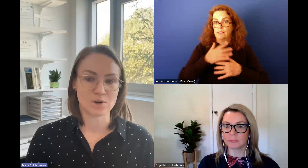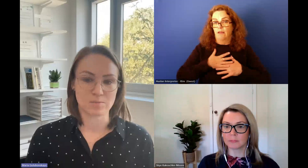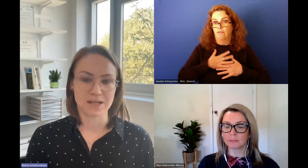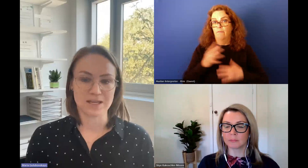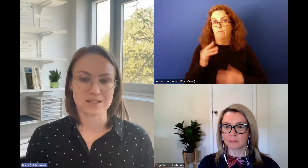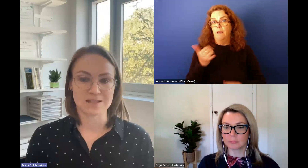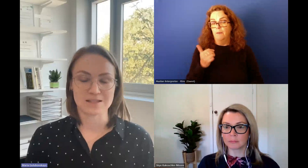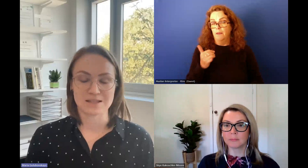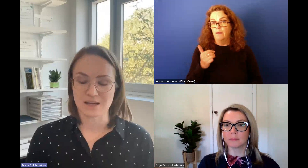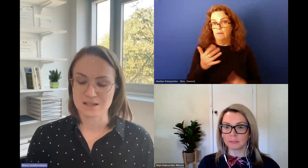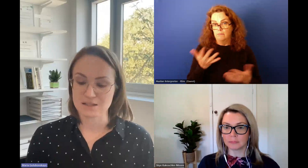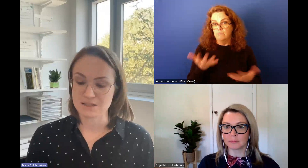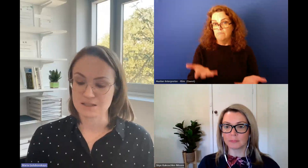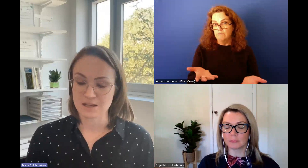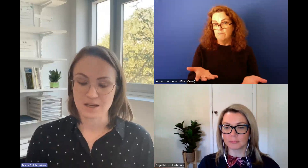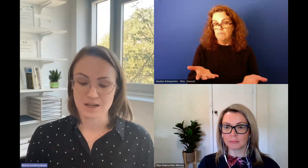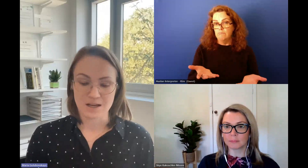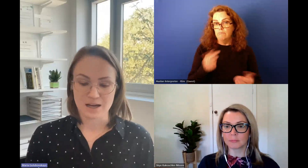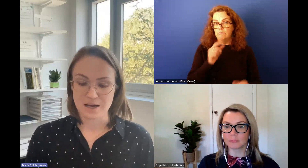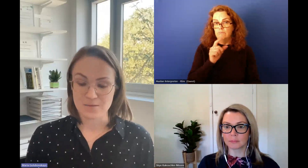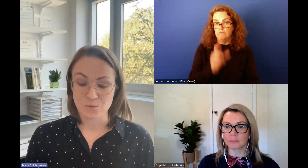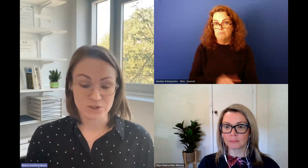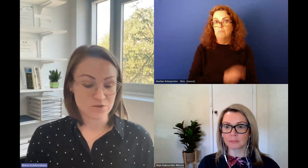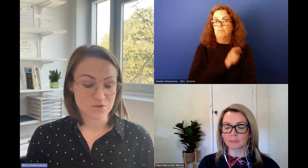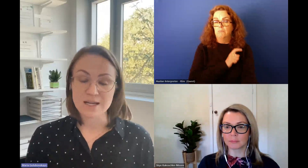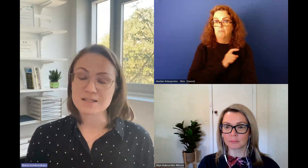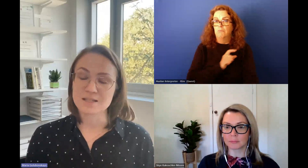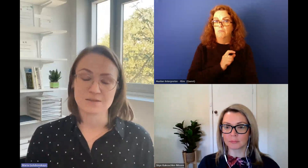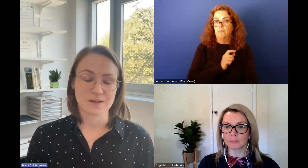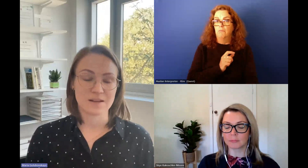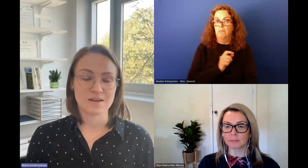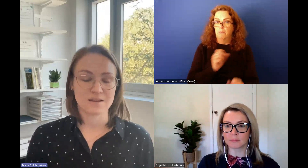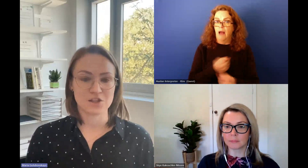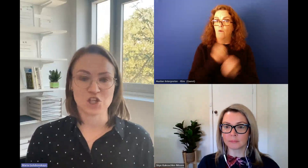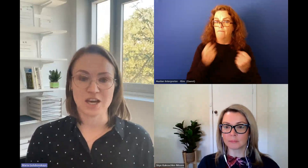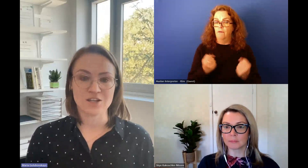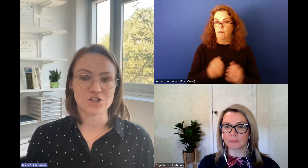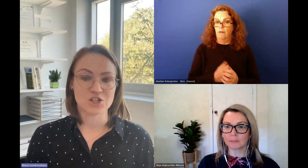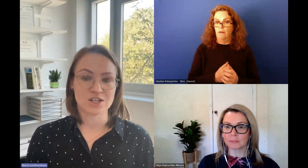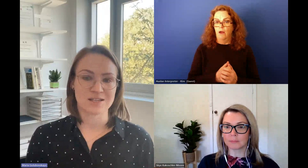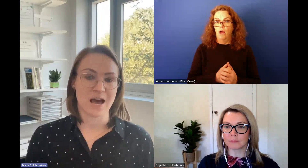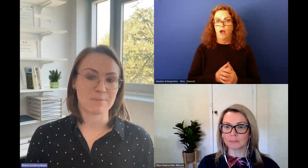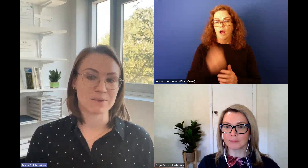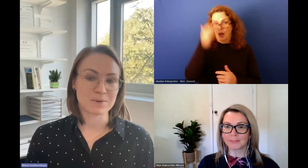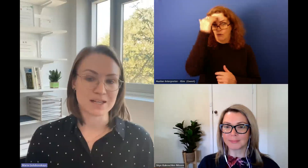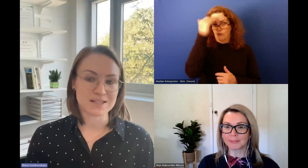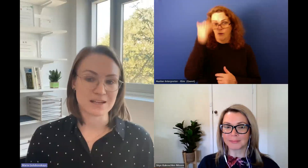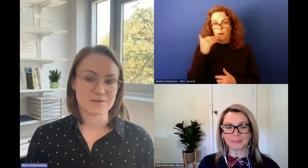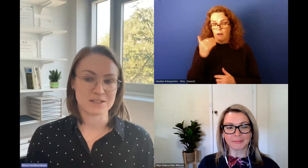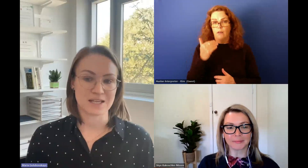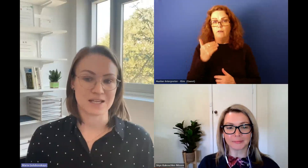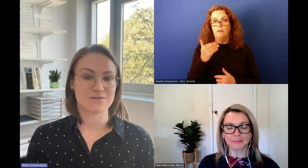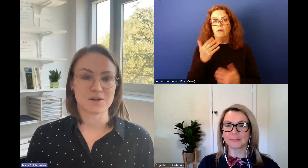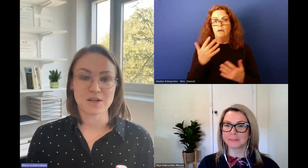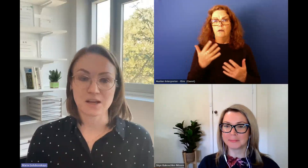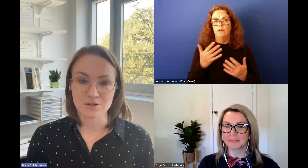workplaces. I was reminded if anything that change doesn't happen by itself. It takes a very